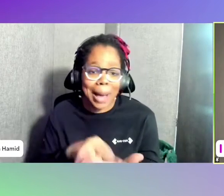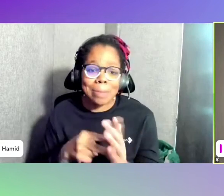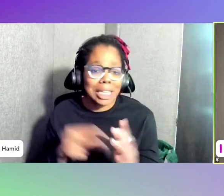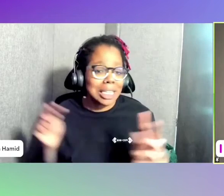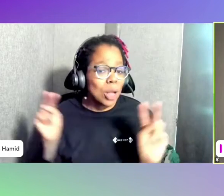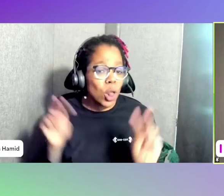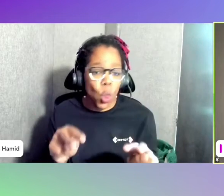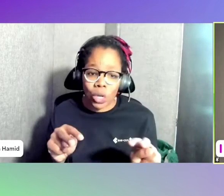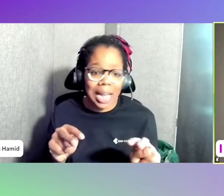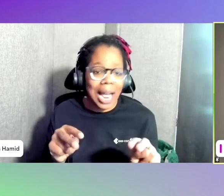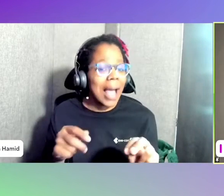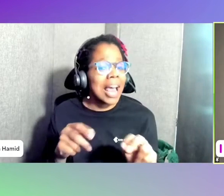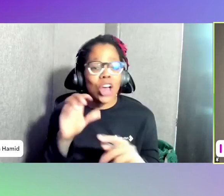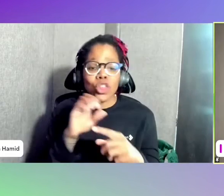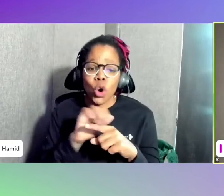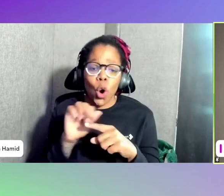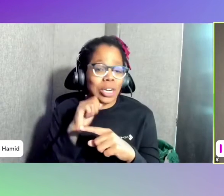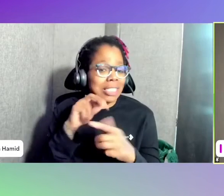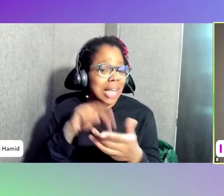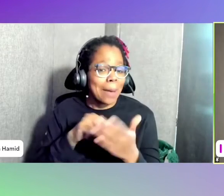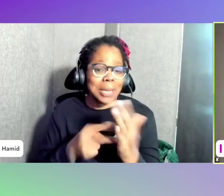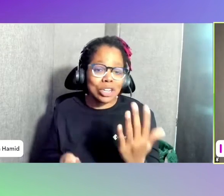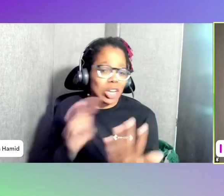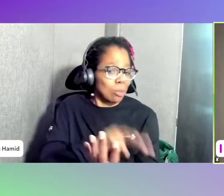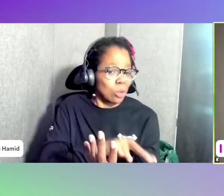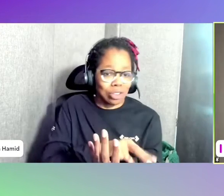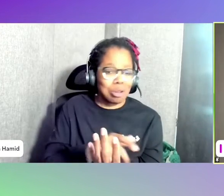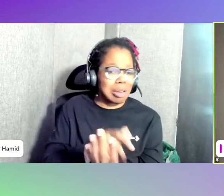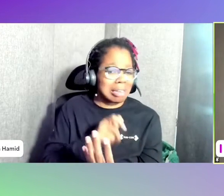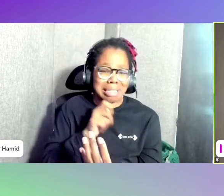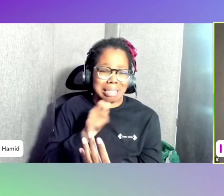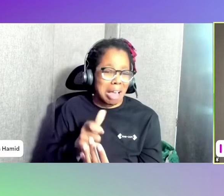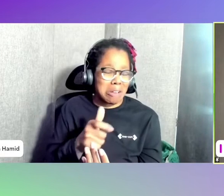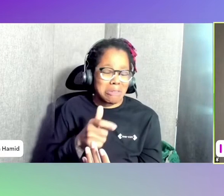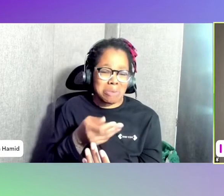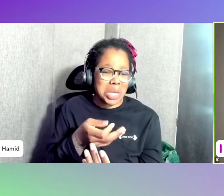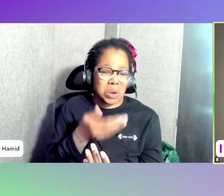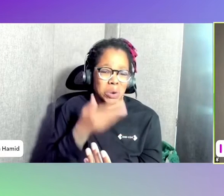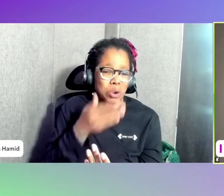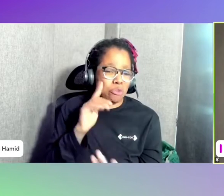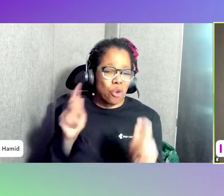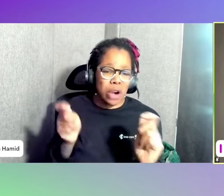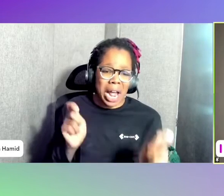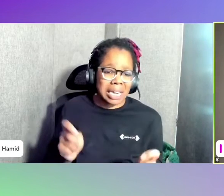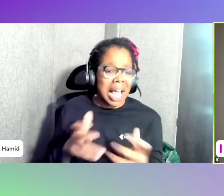are being exported out of illustrator, and is a mess and not meant to be looked at. The code is not meant to be gone